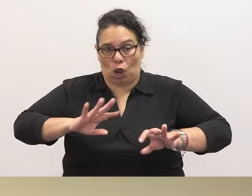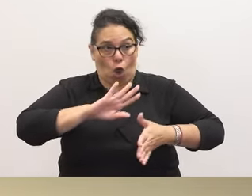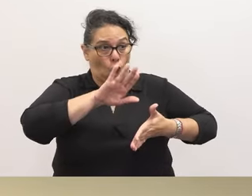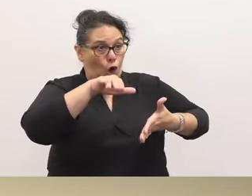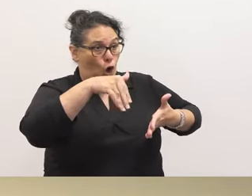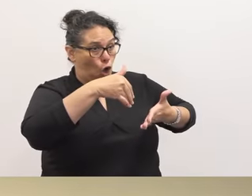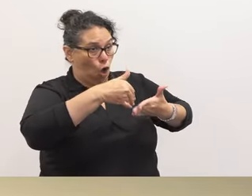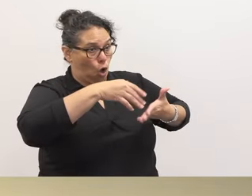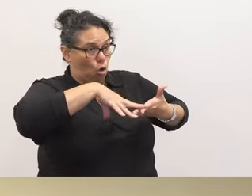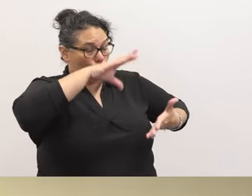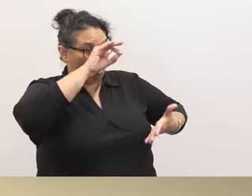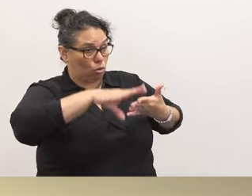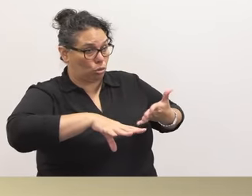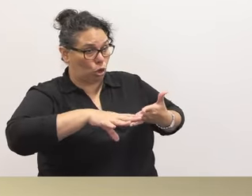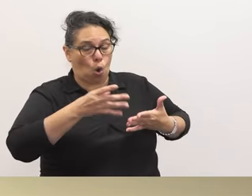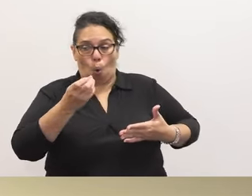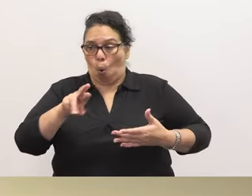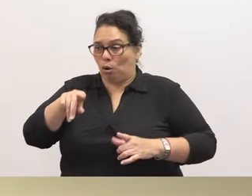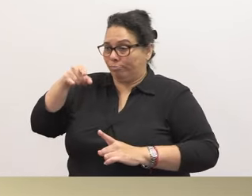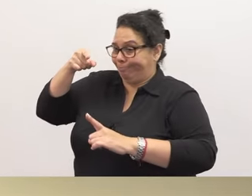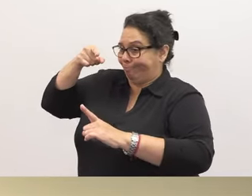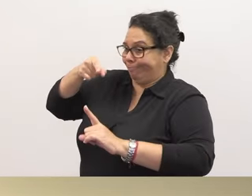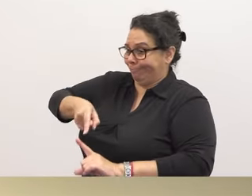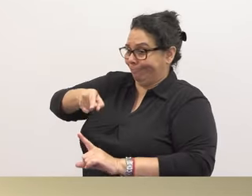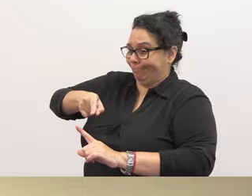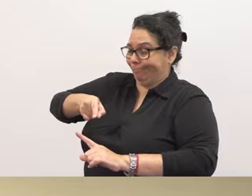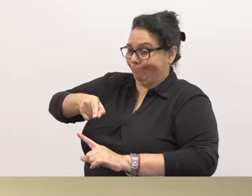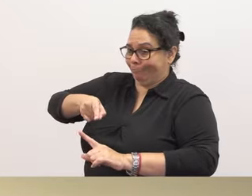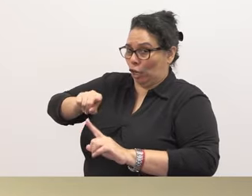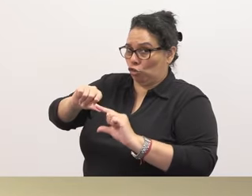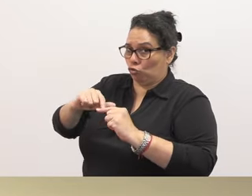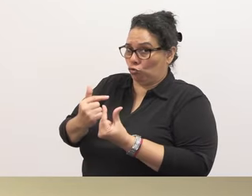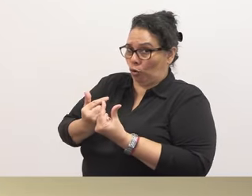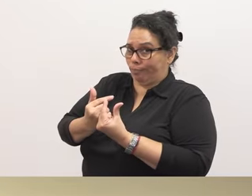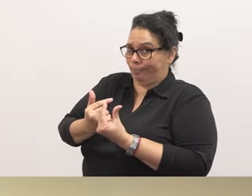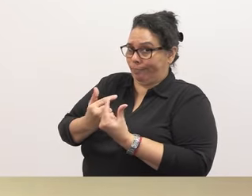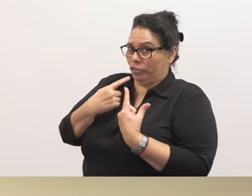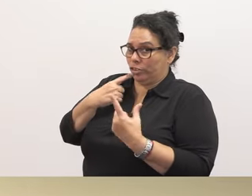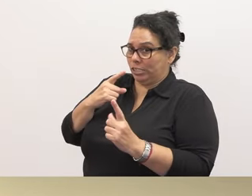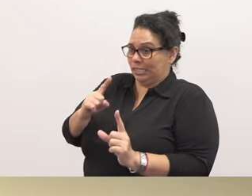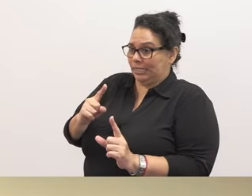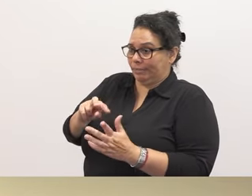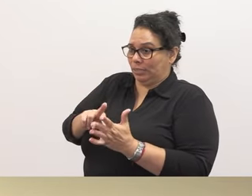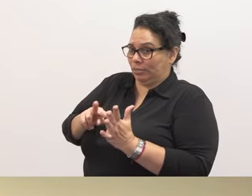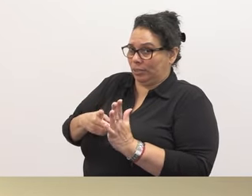We want specific student groups for achievement purposes 'cause we think that will have a domino effects.